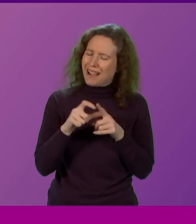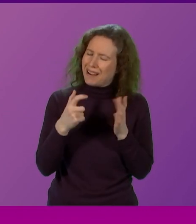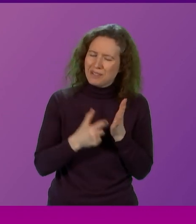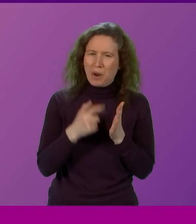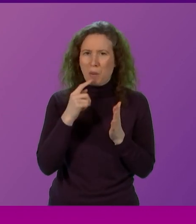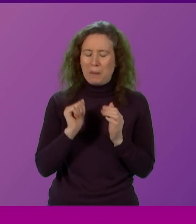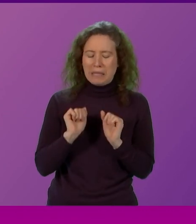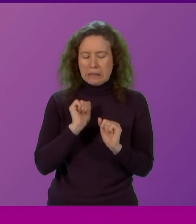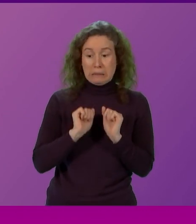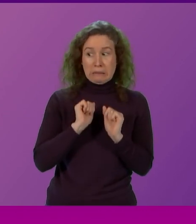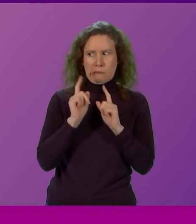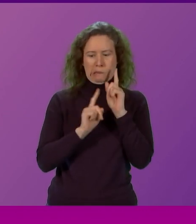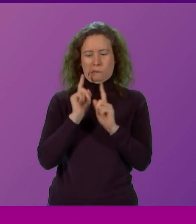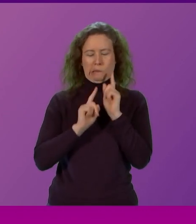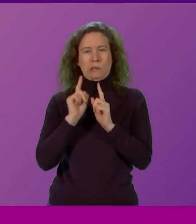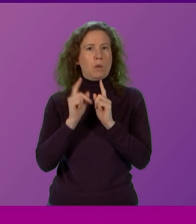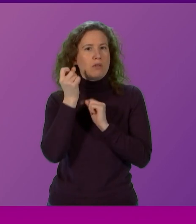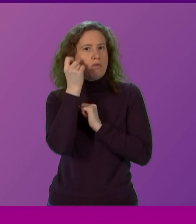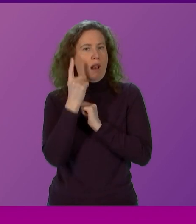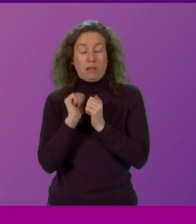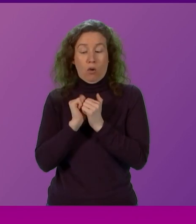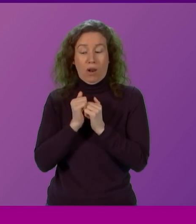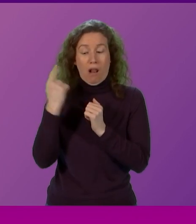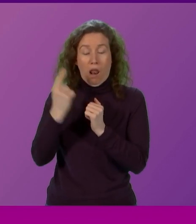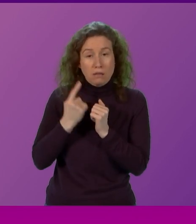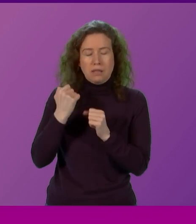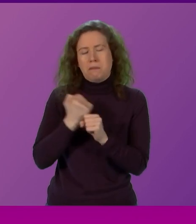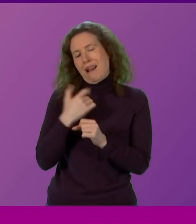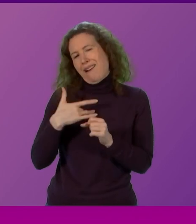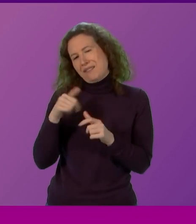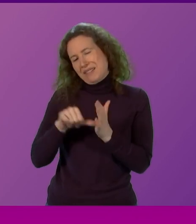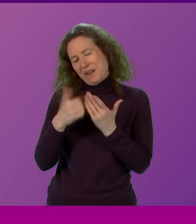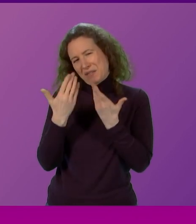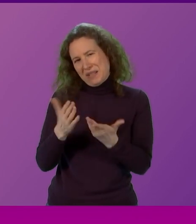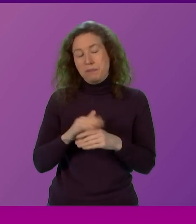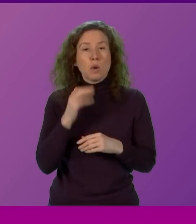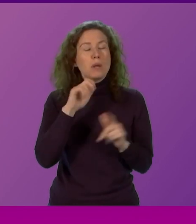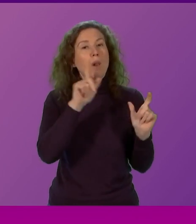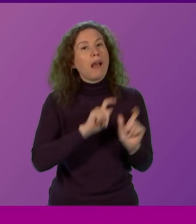as he often does when his colleagues in London make life difficult for him. We will continue to be responsible.